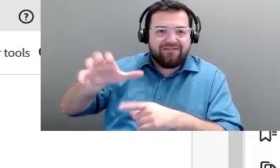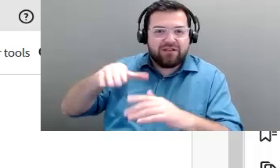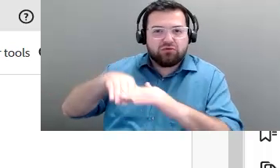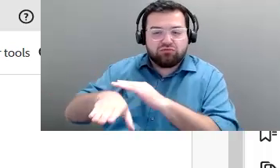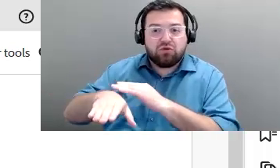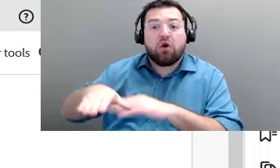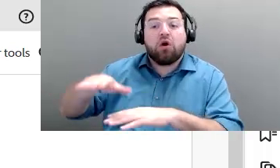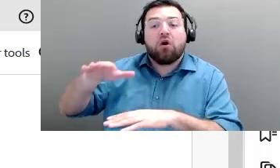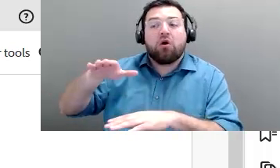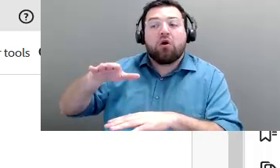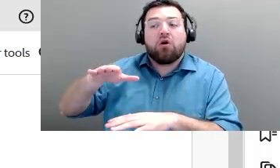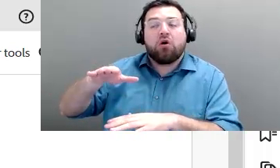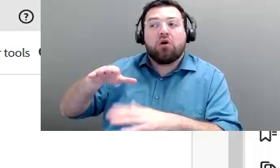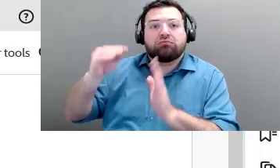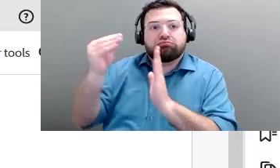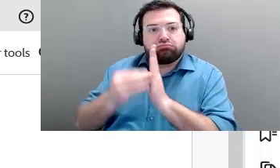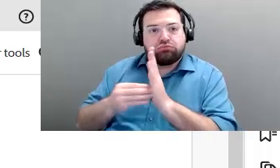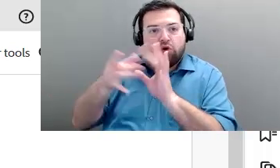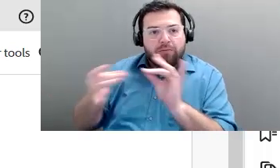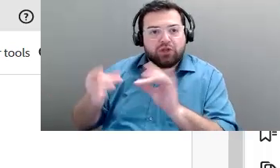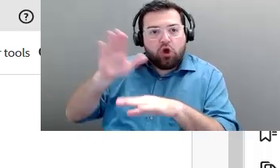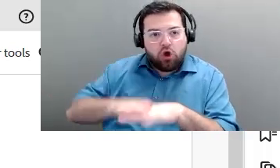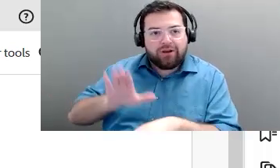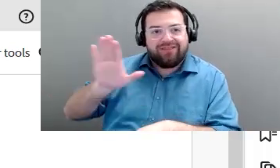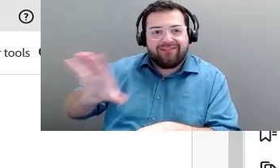on, you know, making comments and marking on the students actual documents.